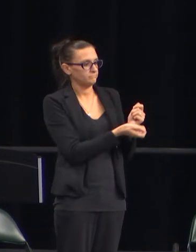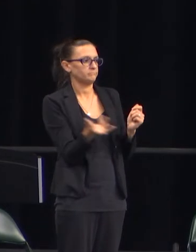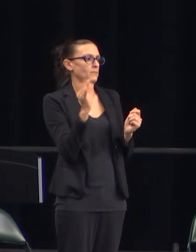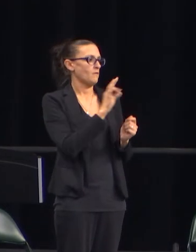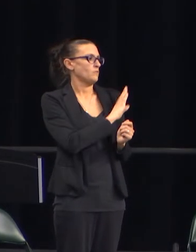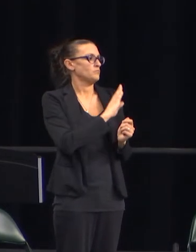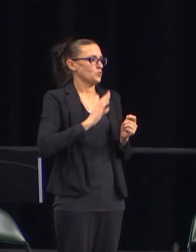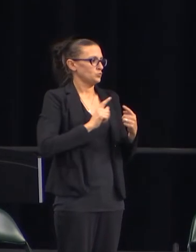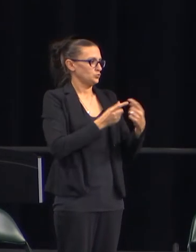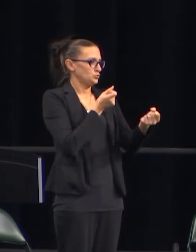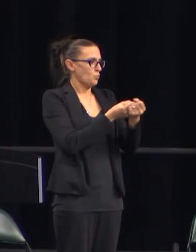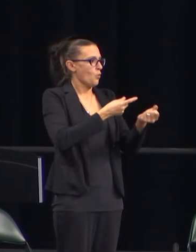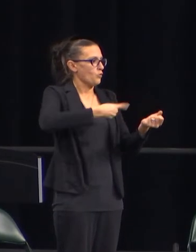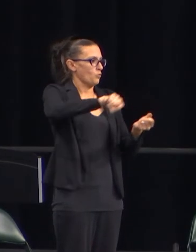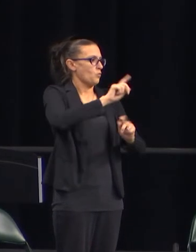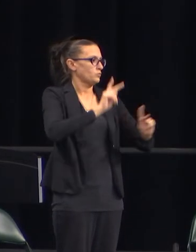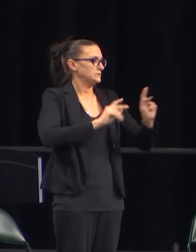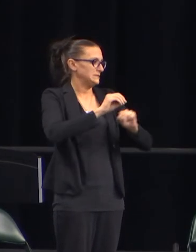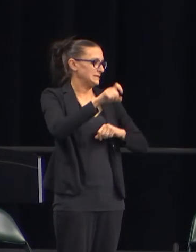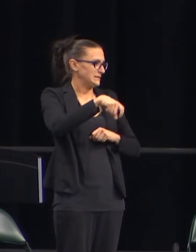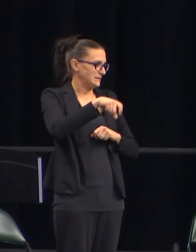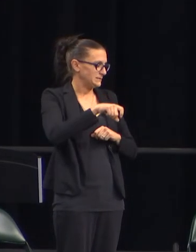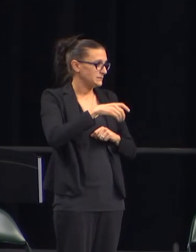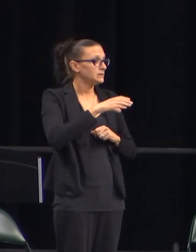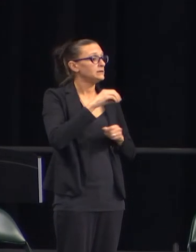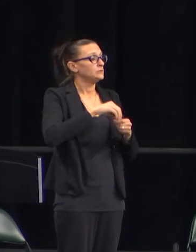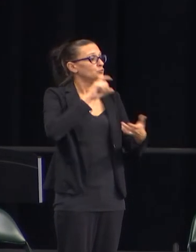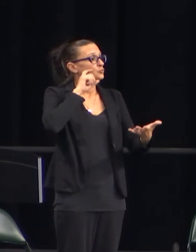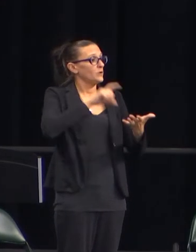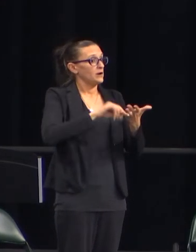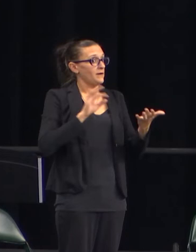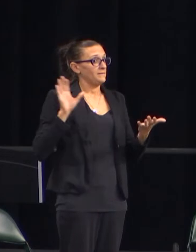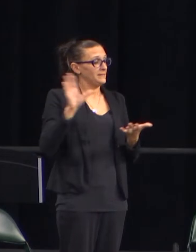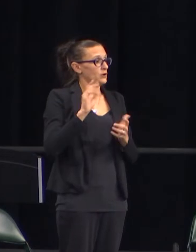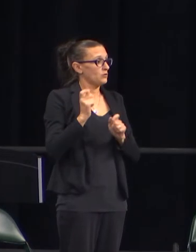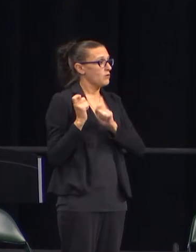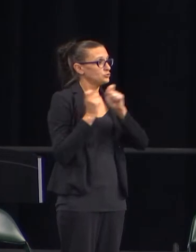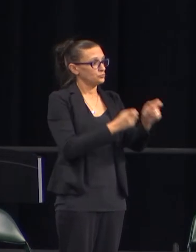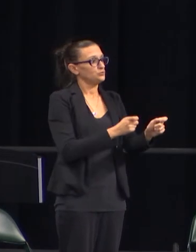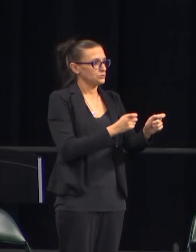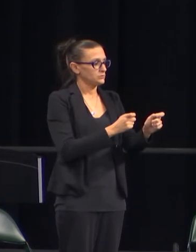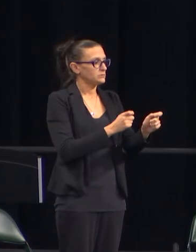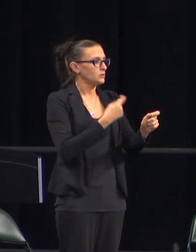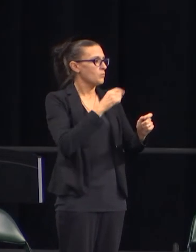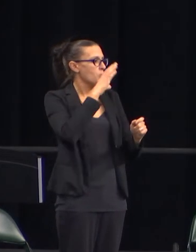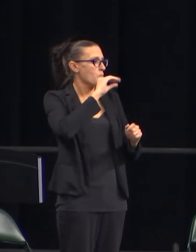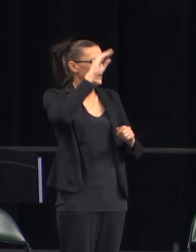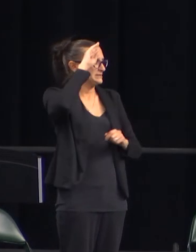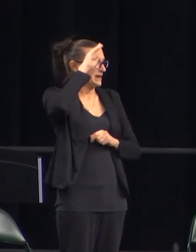to support those in need. In recognition of their contributions, the Boy Scouts of America awarded them